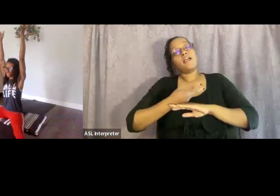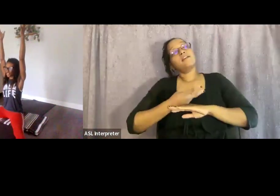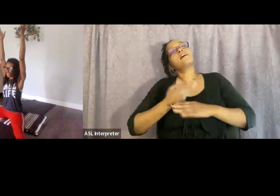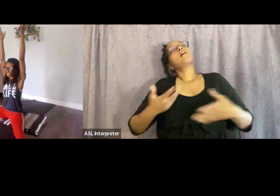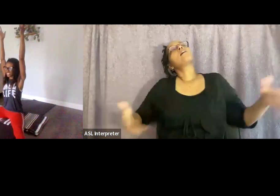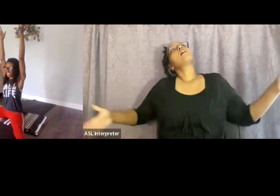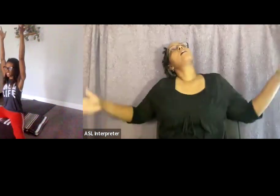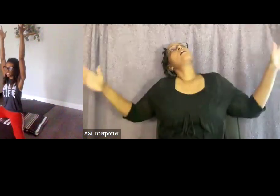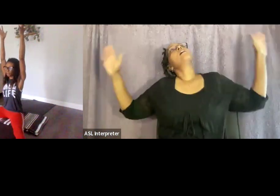You could stretch your legs out.